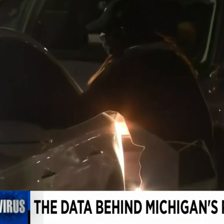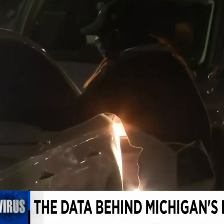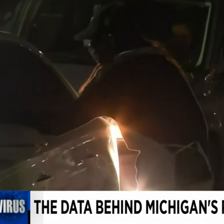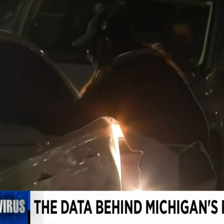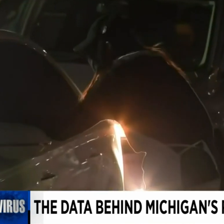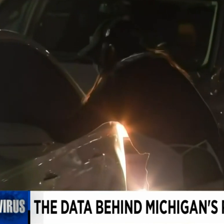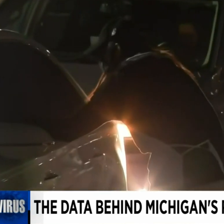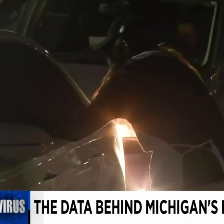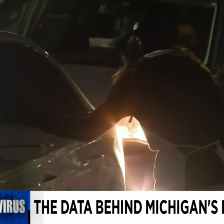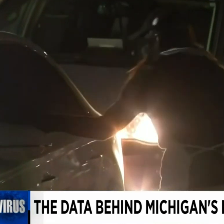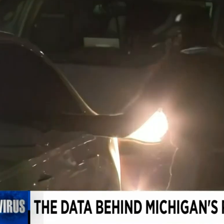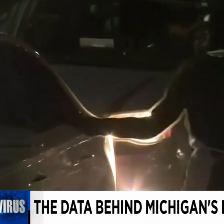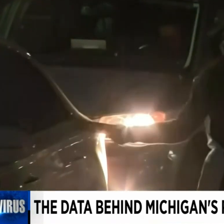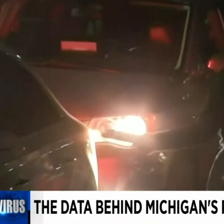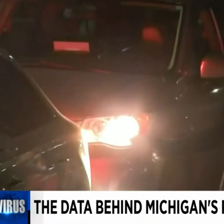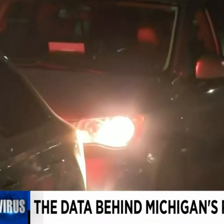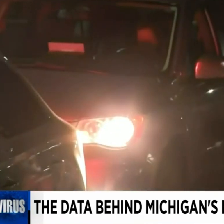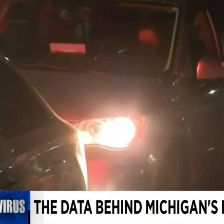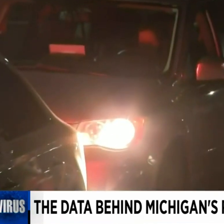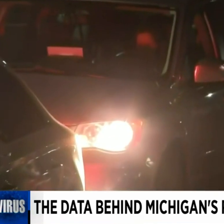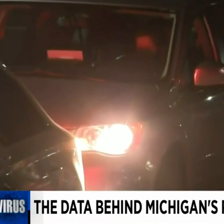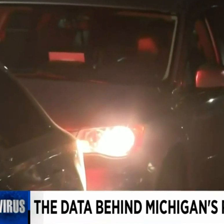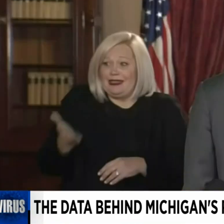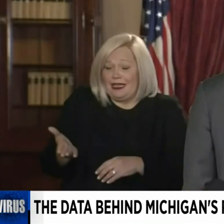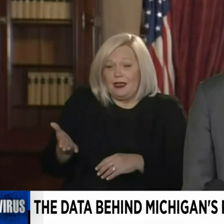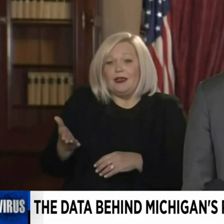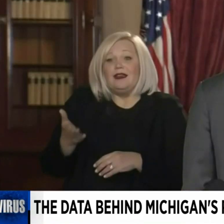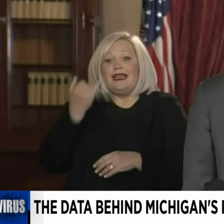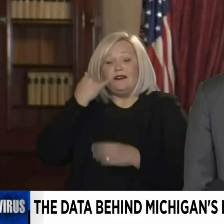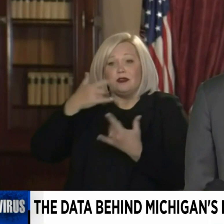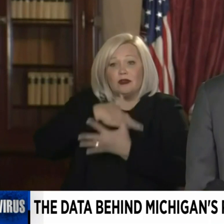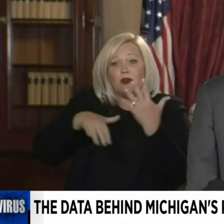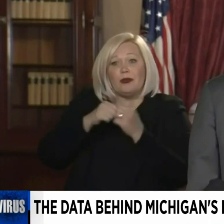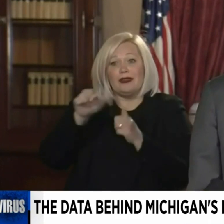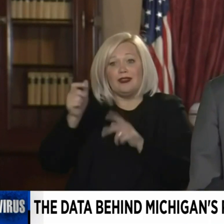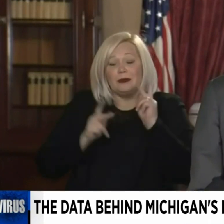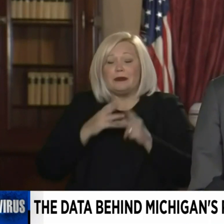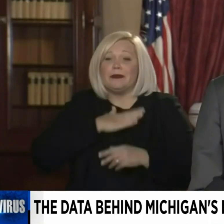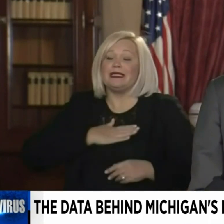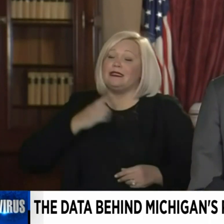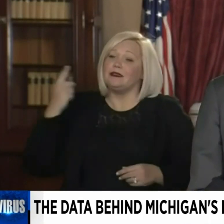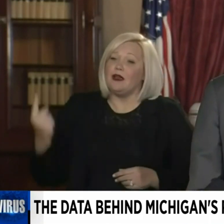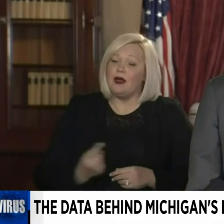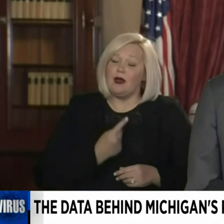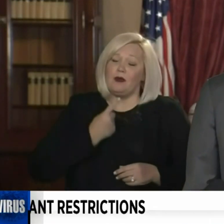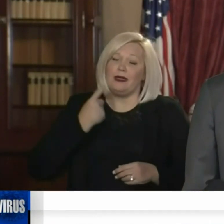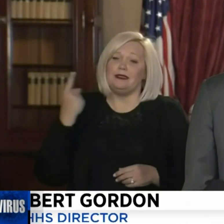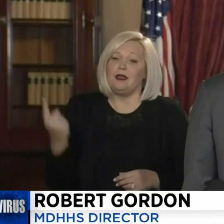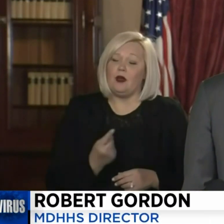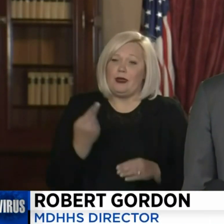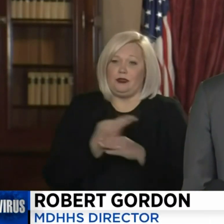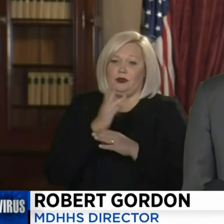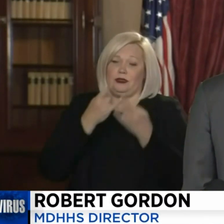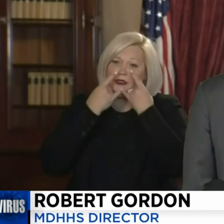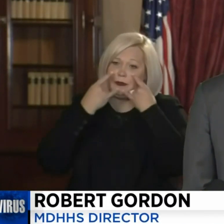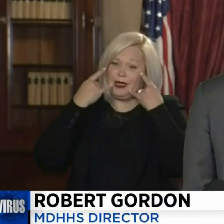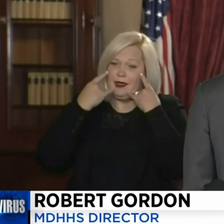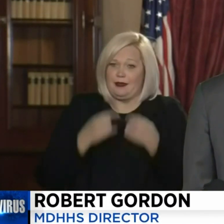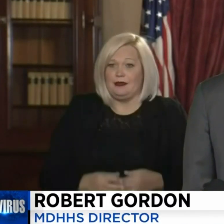THE STATE DEPARTMENT OF HEALTH AND HUMAN SERVICES ADDED HE IS NOT OPTIMISTIC RESTRICTIONS WILL BE LIFTED AFTER THEY NEXT 12 DAY